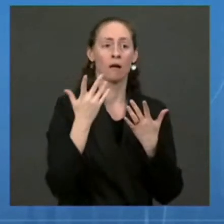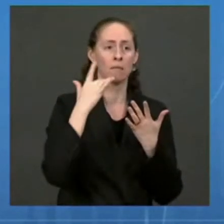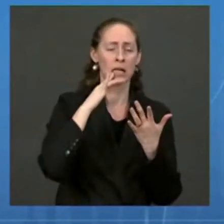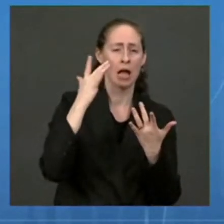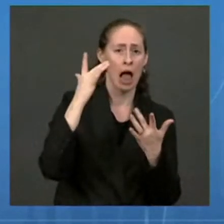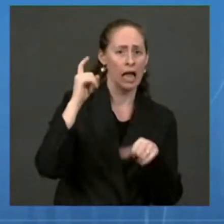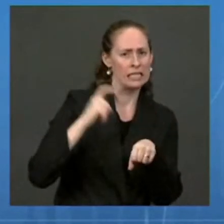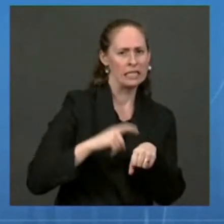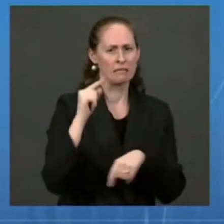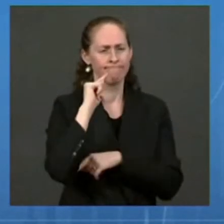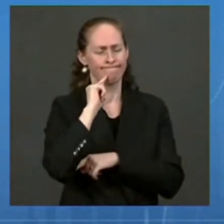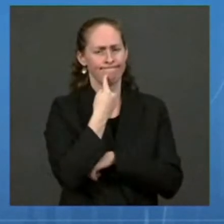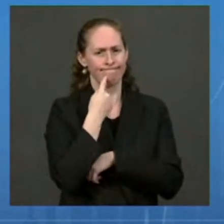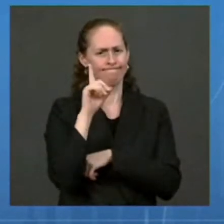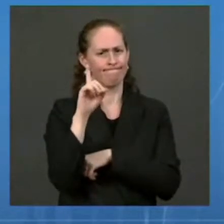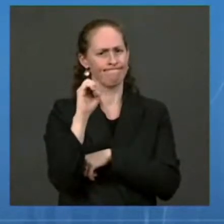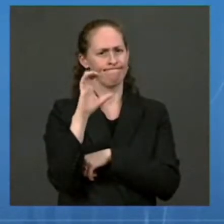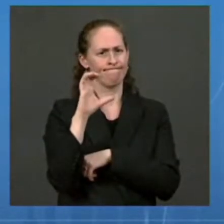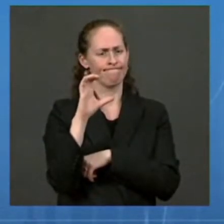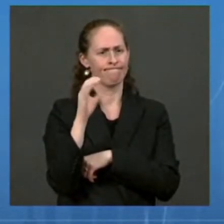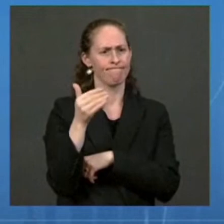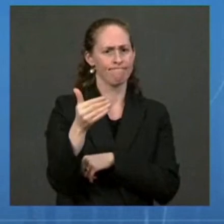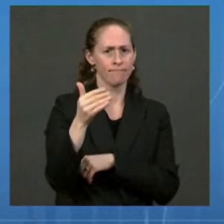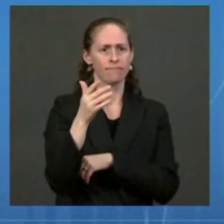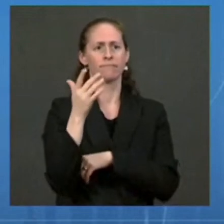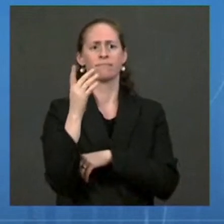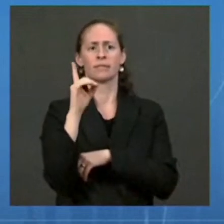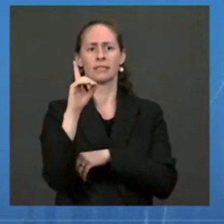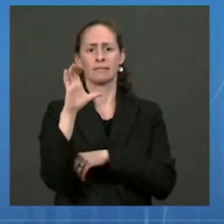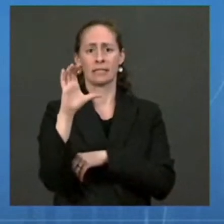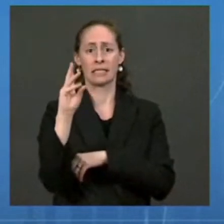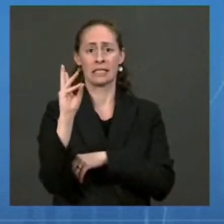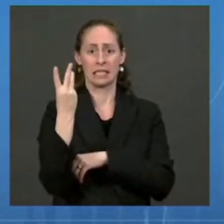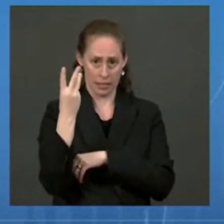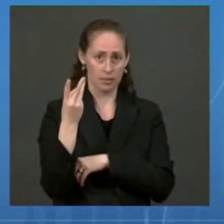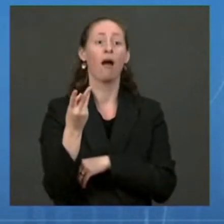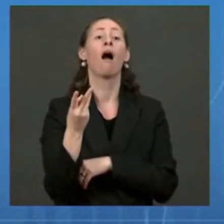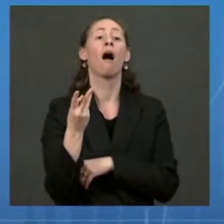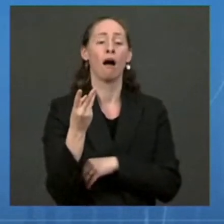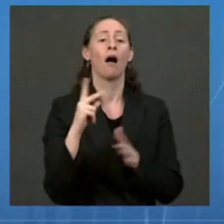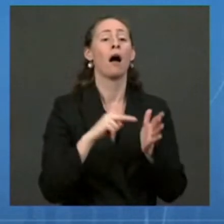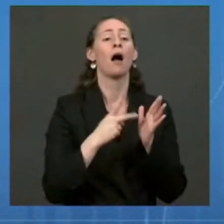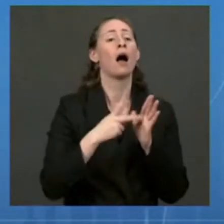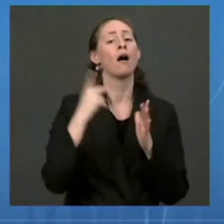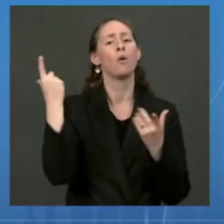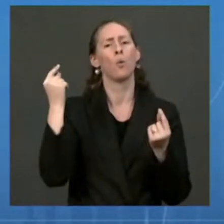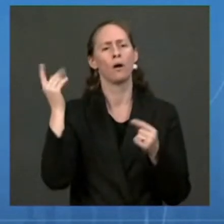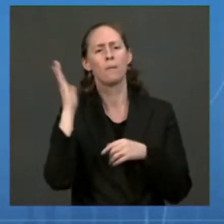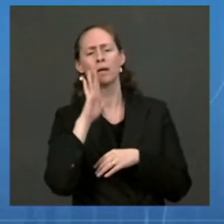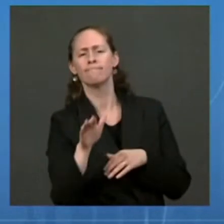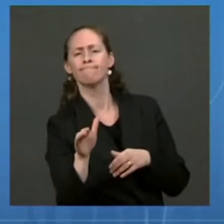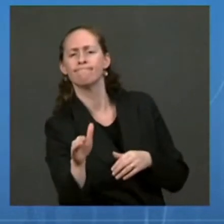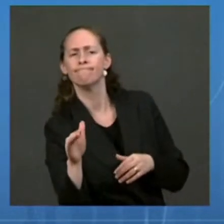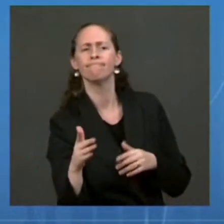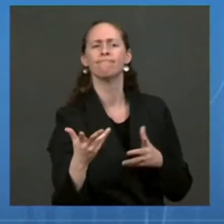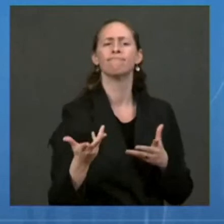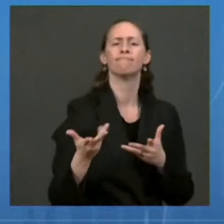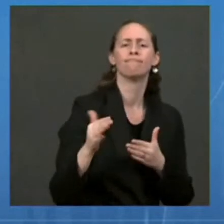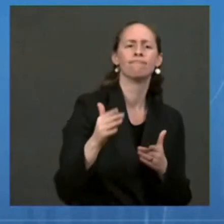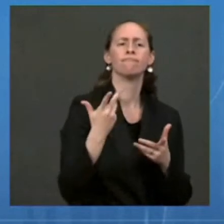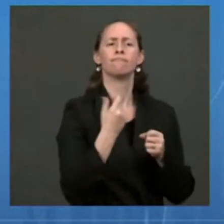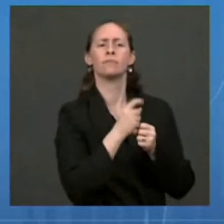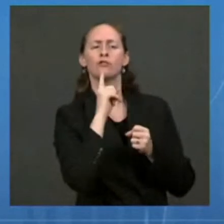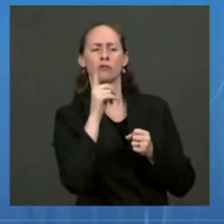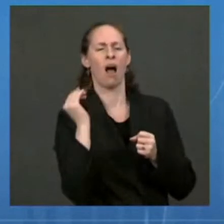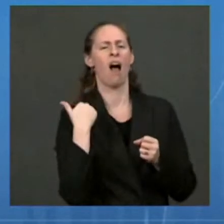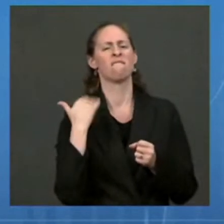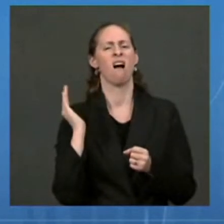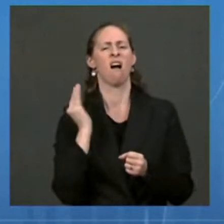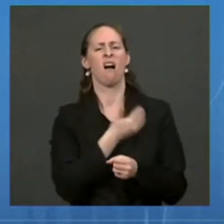THE FEDERAL CONTRACTOR DEADLINE